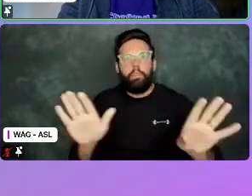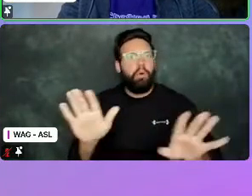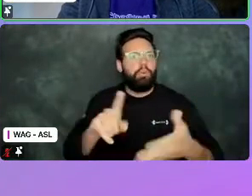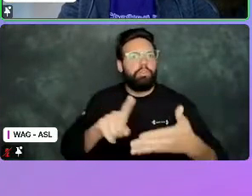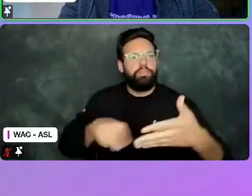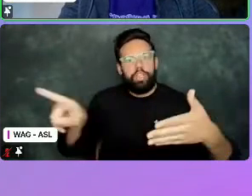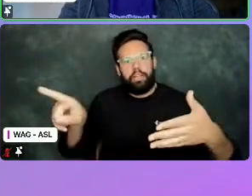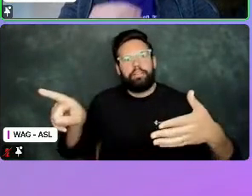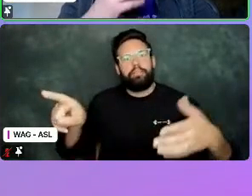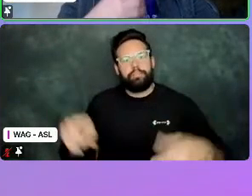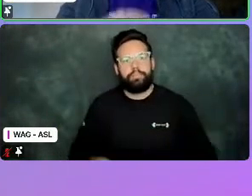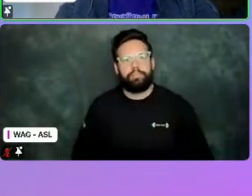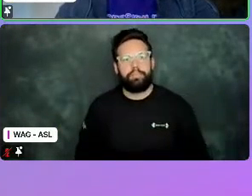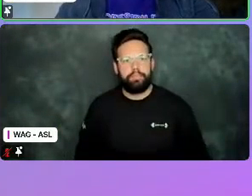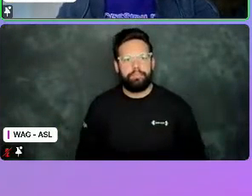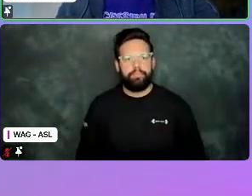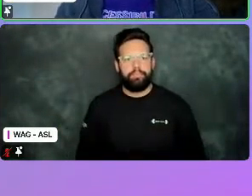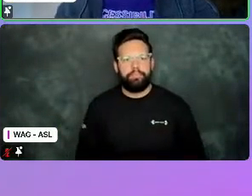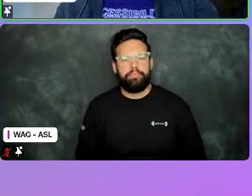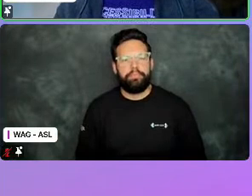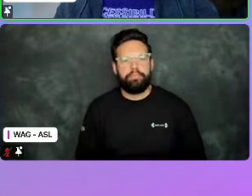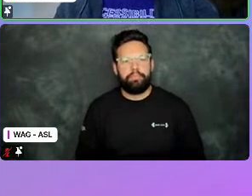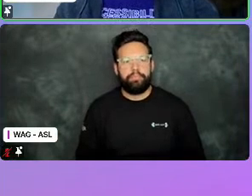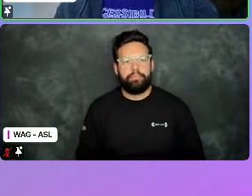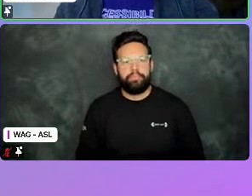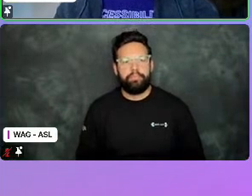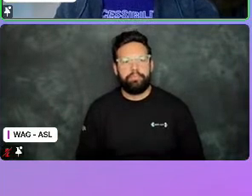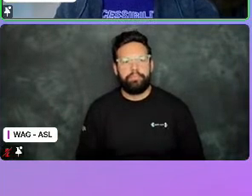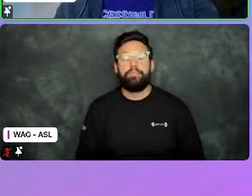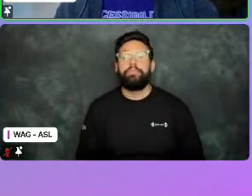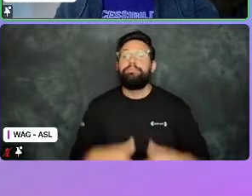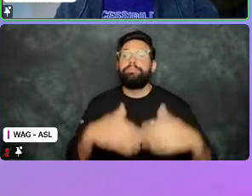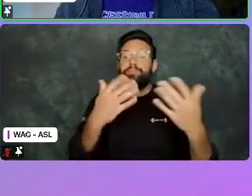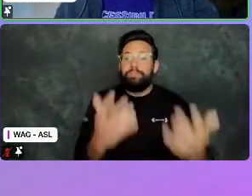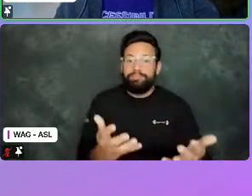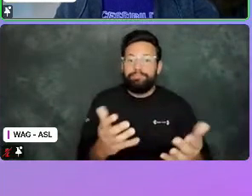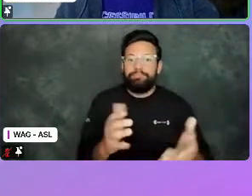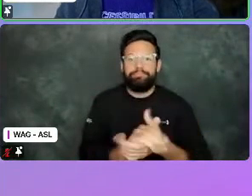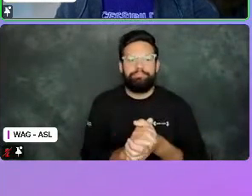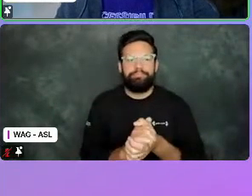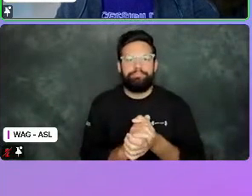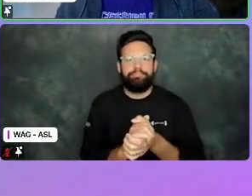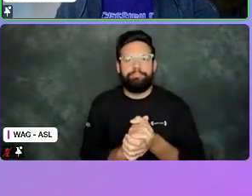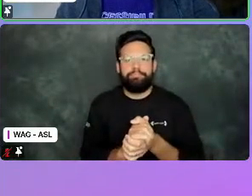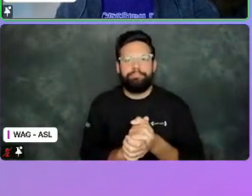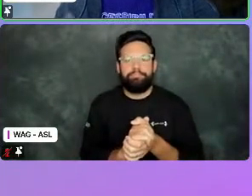checked. Not checked. Brown checkbox not checked. Orange checkbox not checked. Green